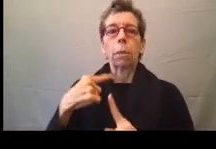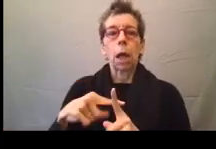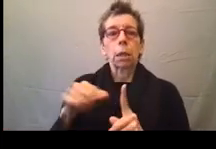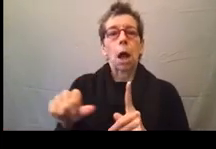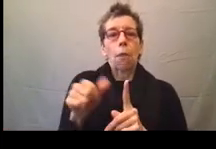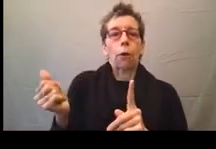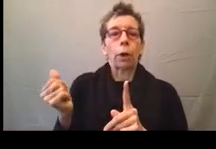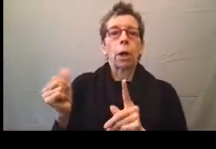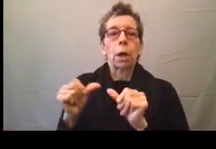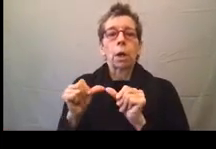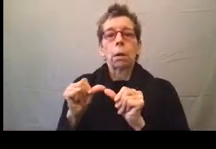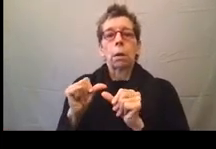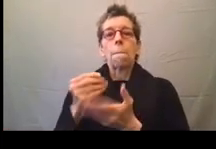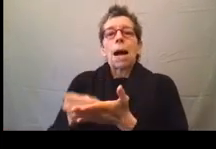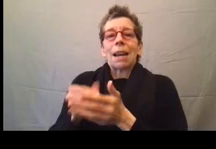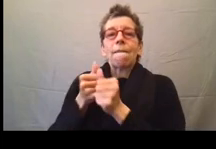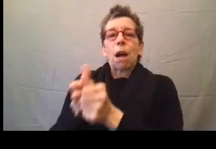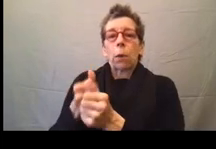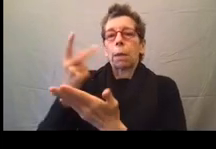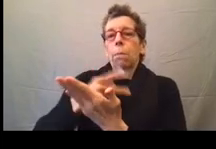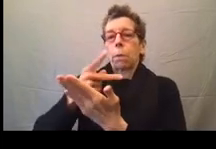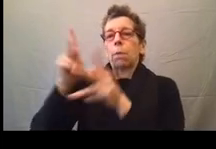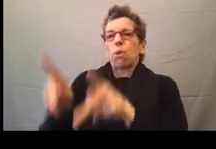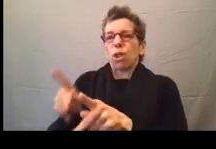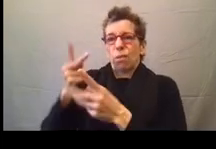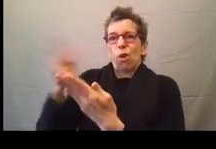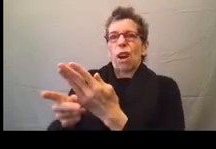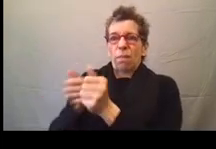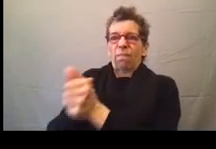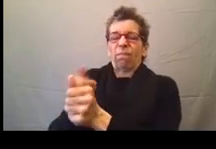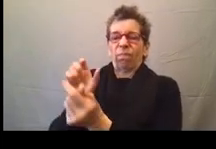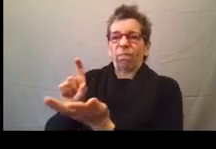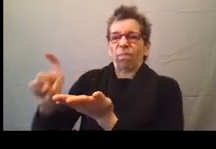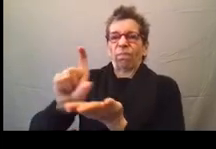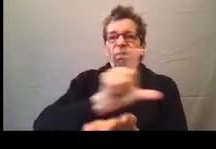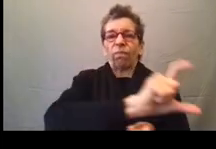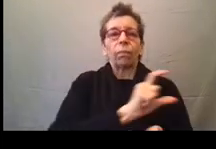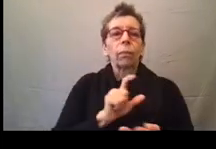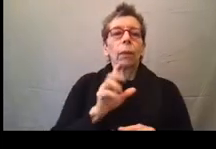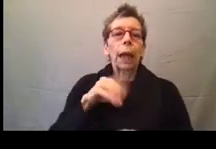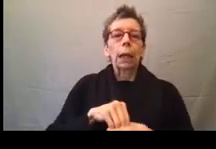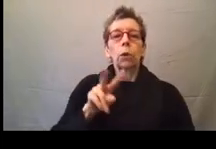increased wages for homecare workers and direct support workers. It also includes 213 billion